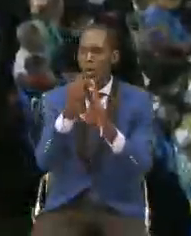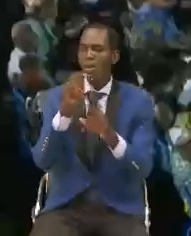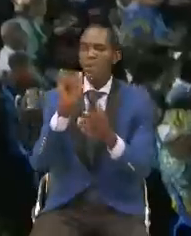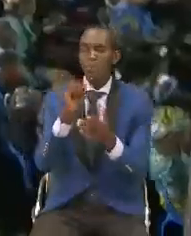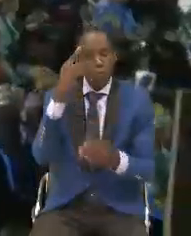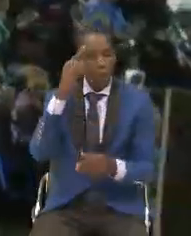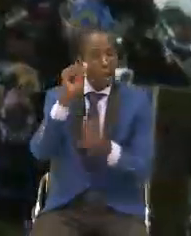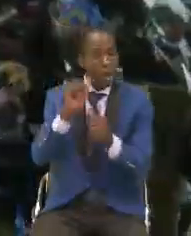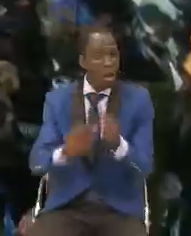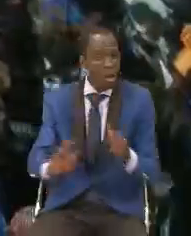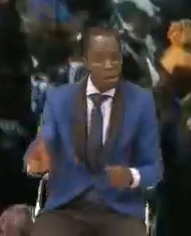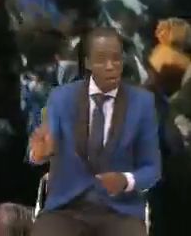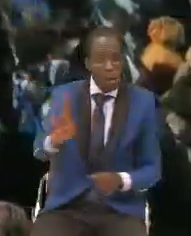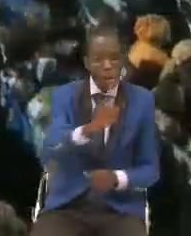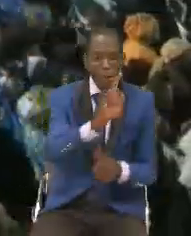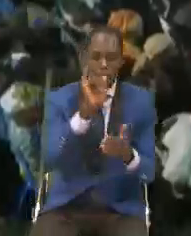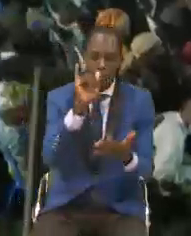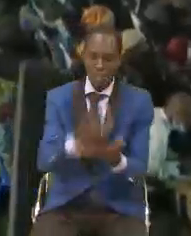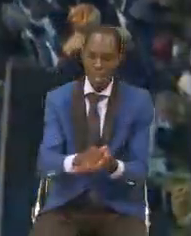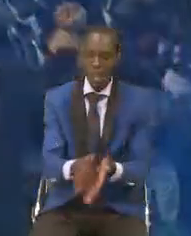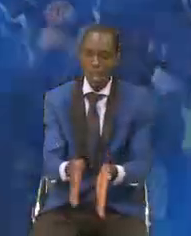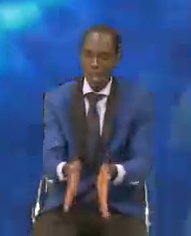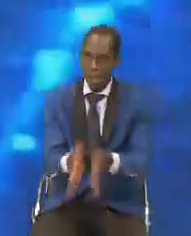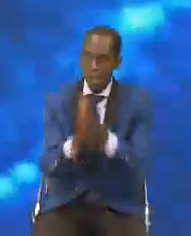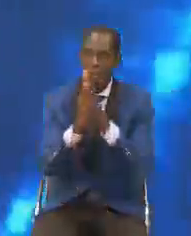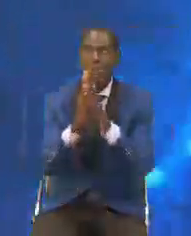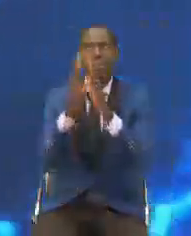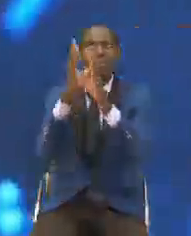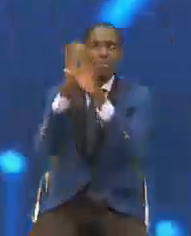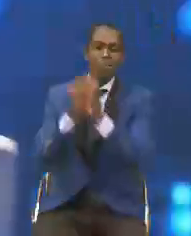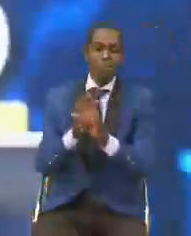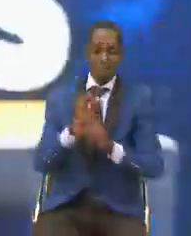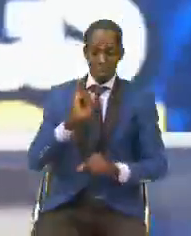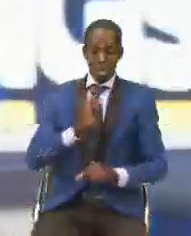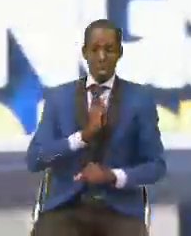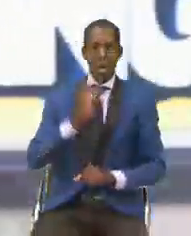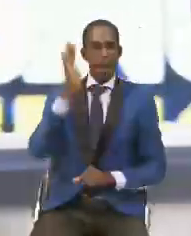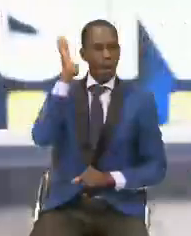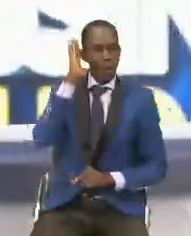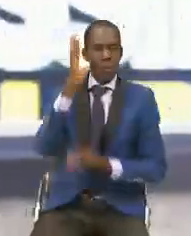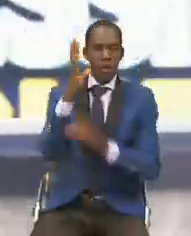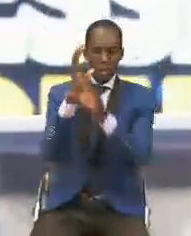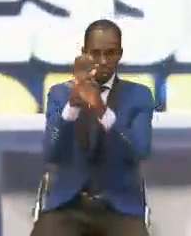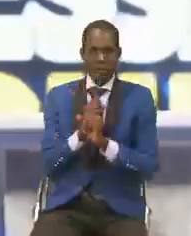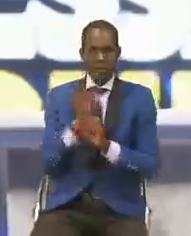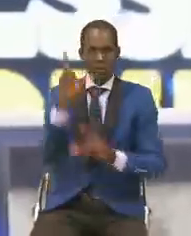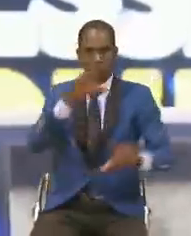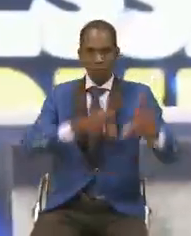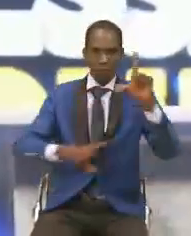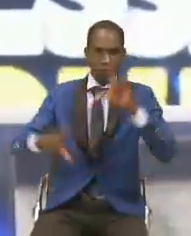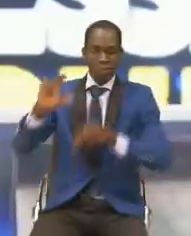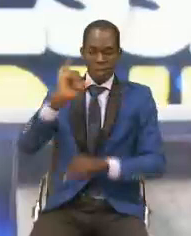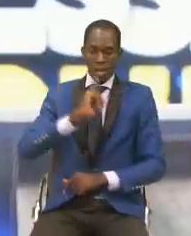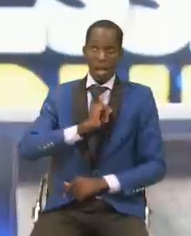point that's the point that's the point for everyone that asks receivers i will receive